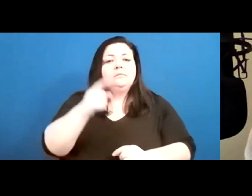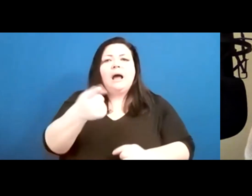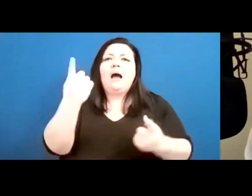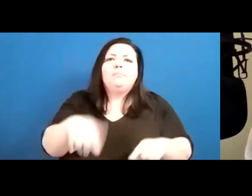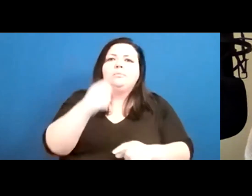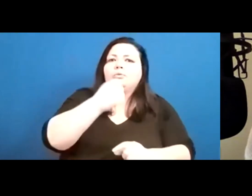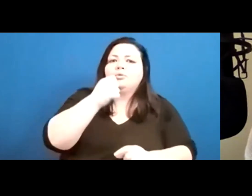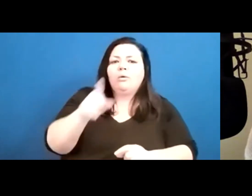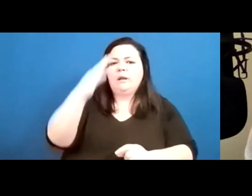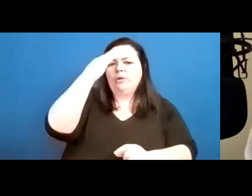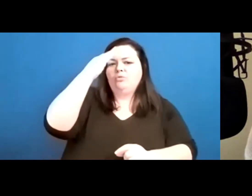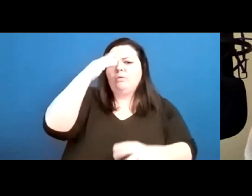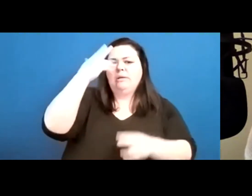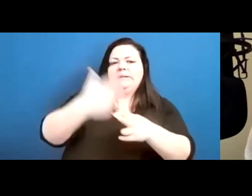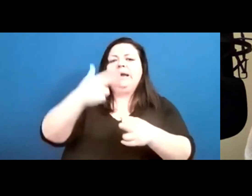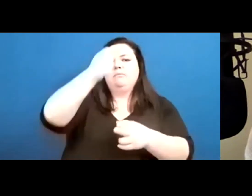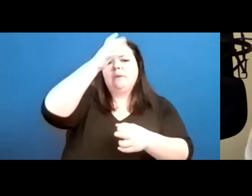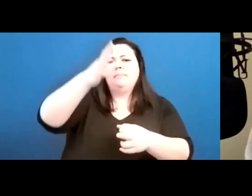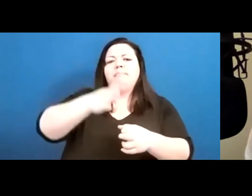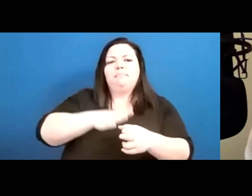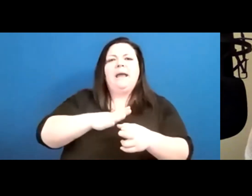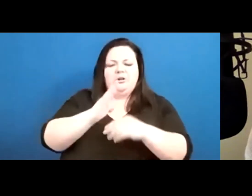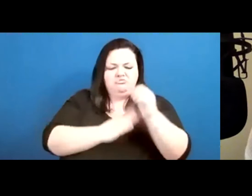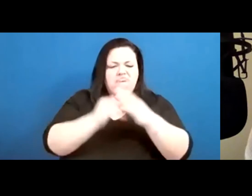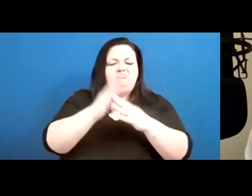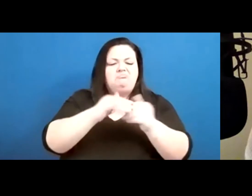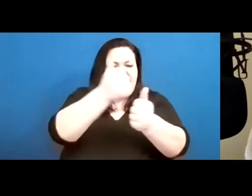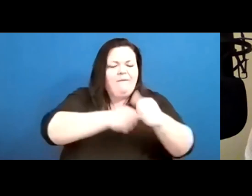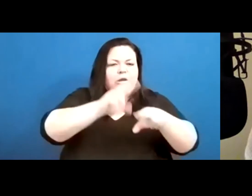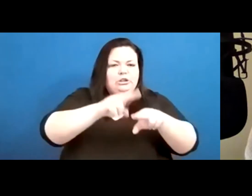the name of the man who built/ every chair in her school by hand,/